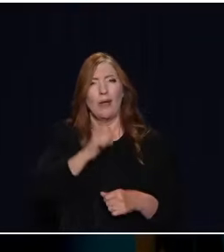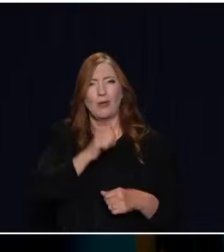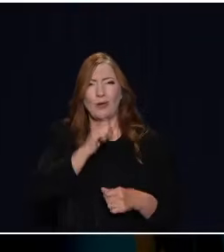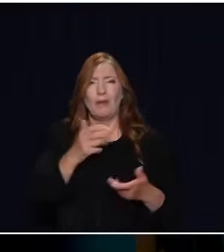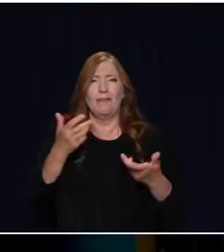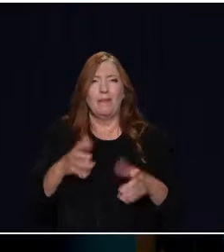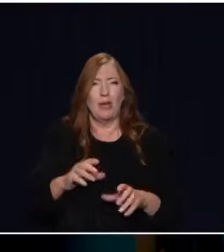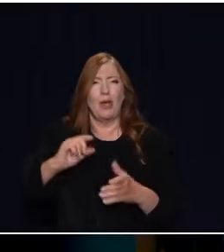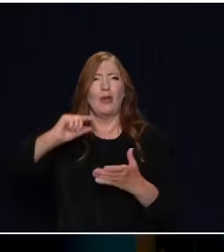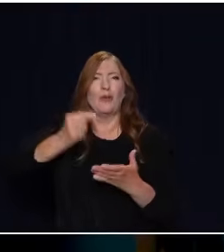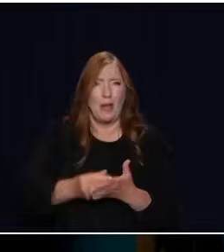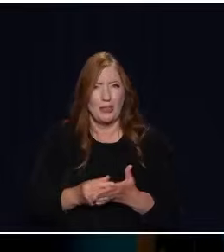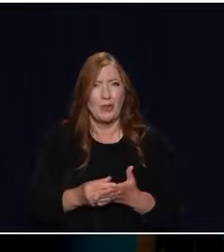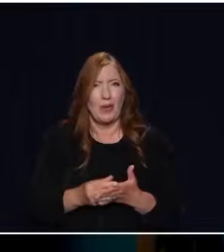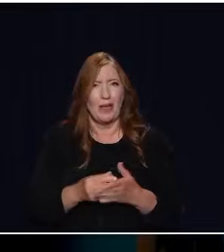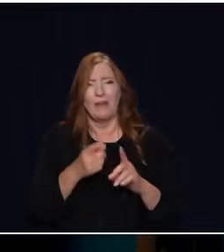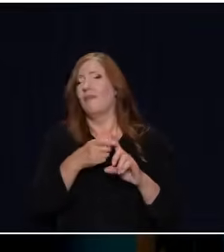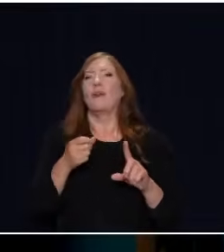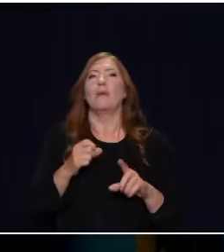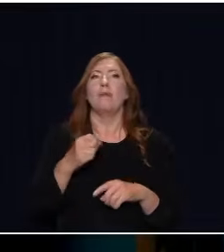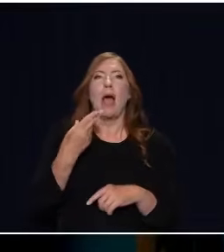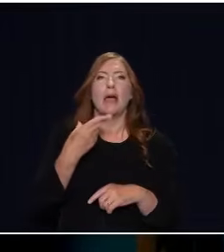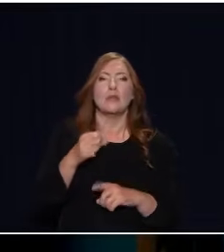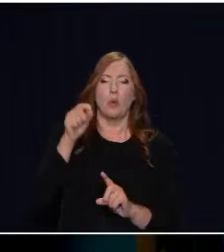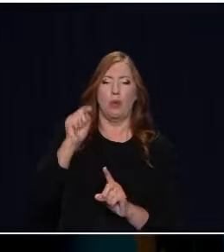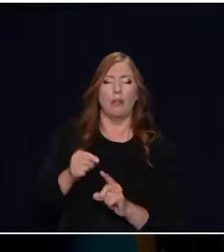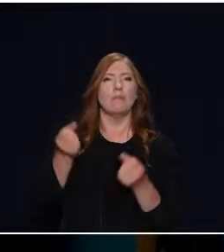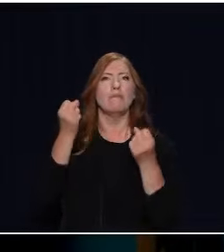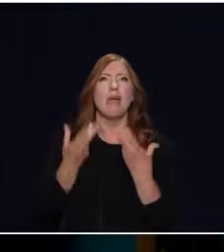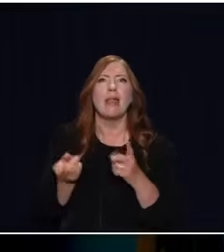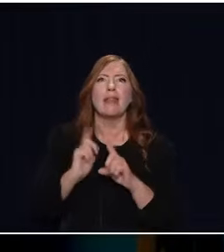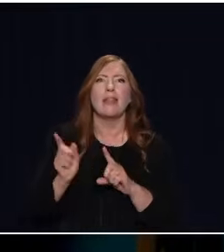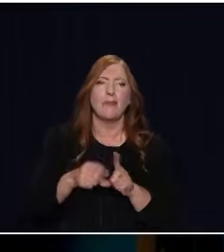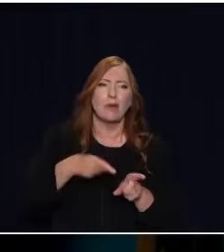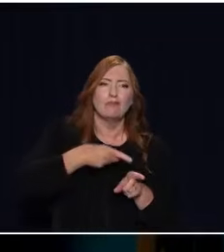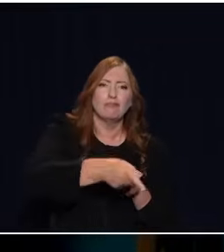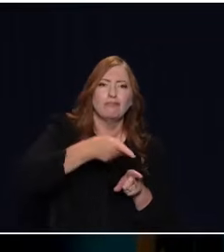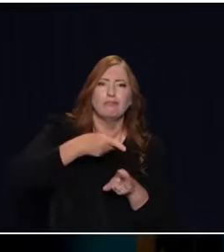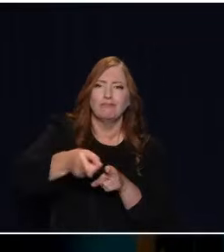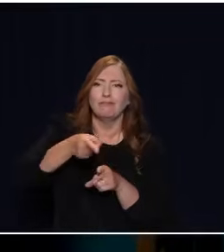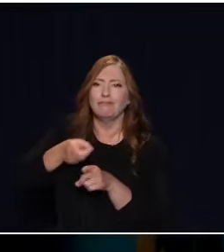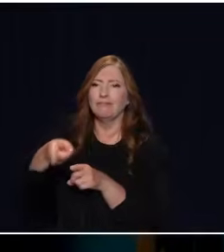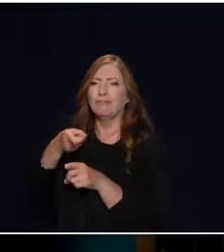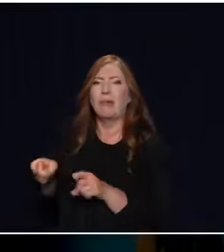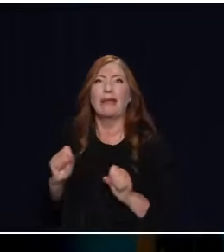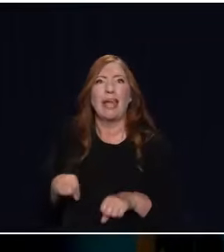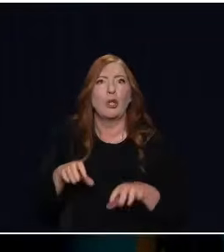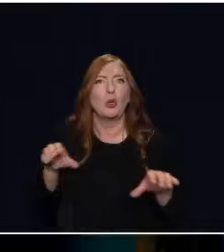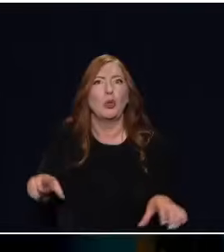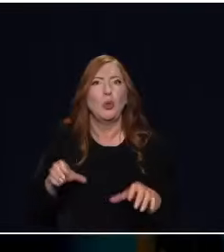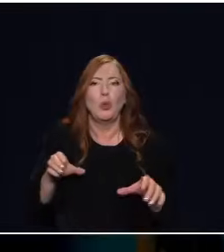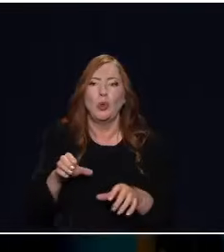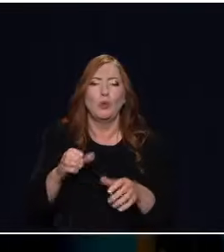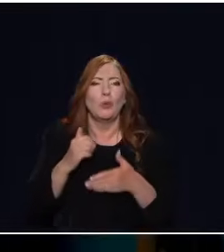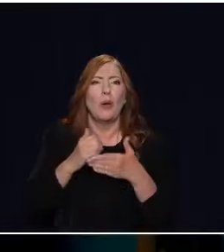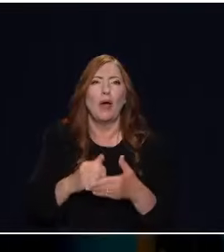SCHOOLS. SO WHEN OUR HIGH SCHOOL GRADUATES IN ARIZONA ARE GRADUATING FROM HIGH SCHOOL,